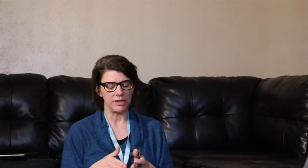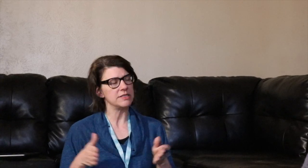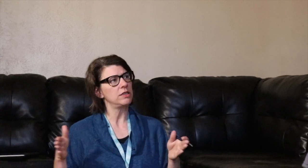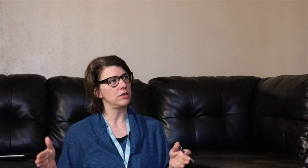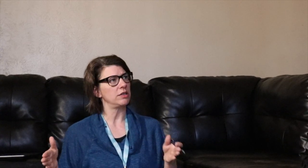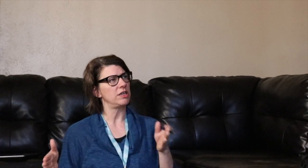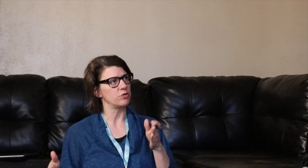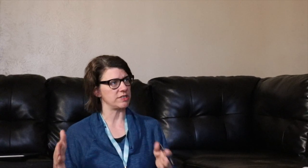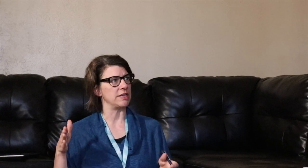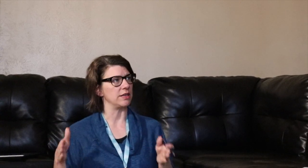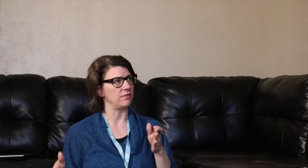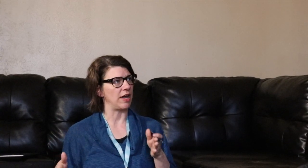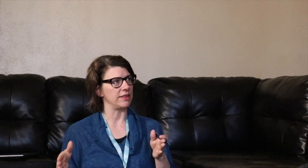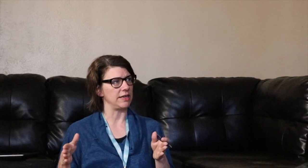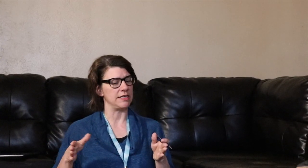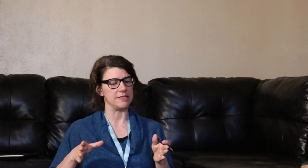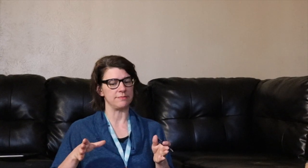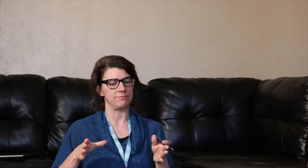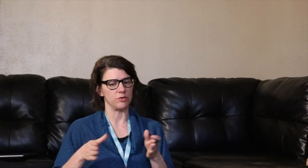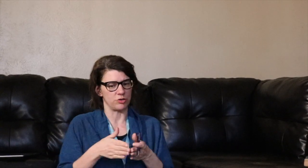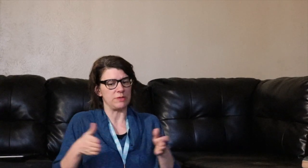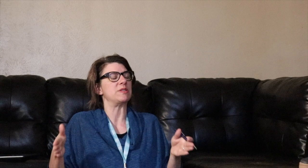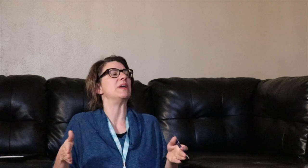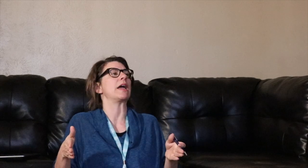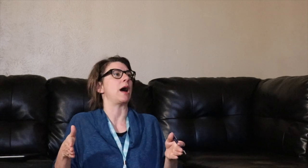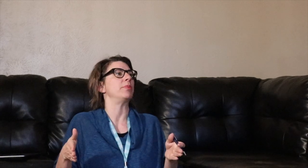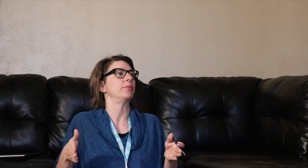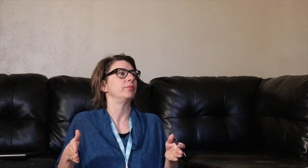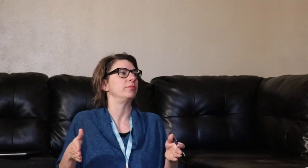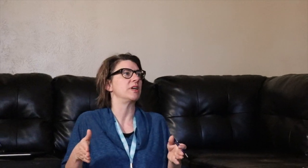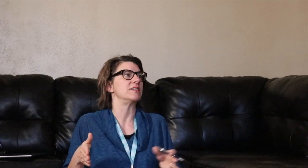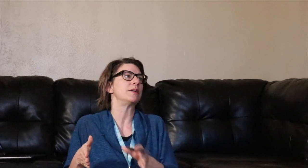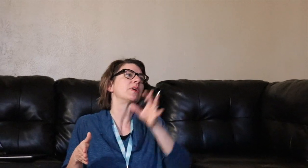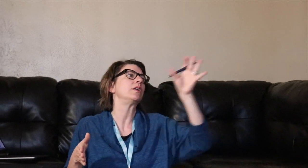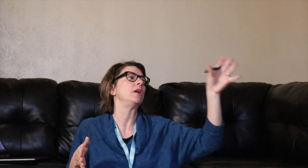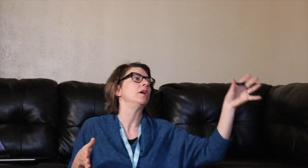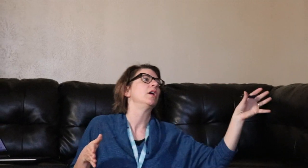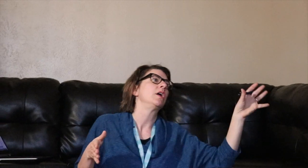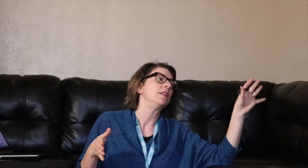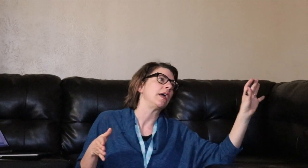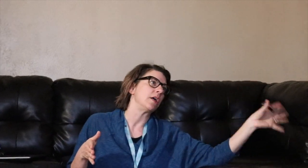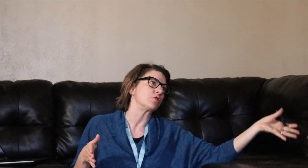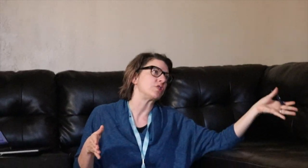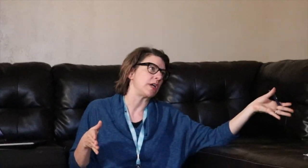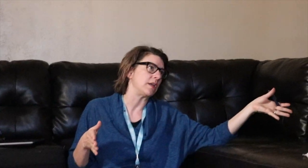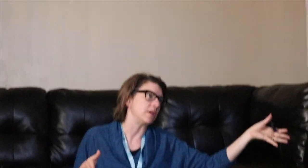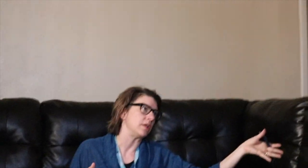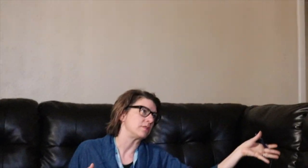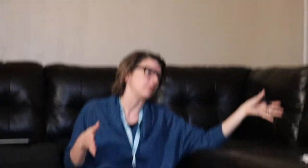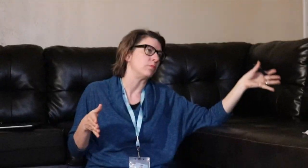Um, it is a little interesting in the fact, that there seems to be a gap because typically they understand it